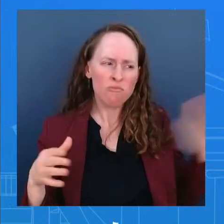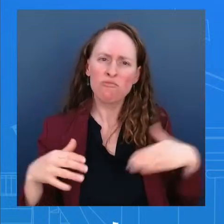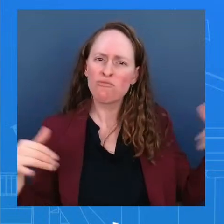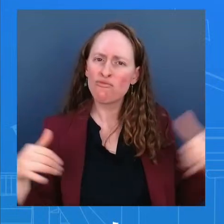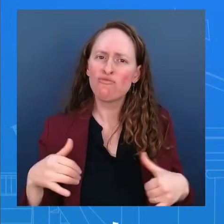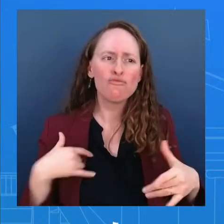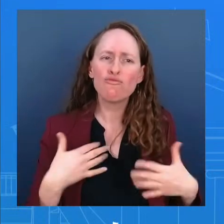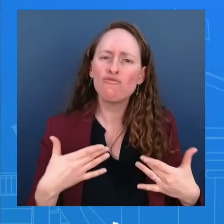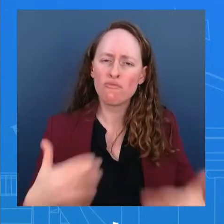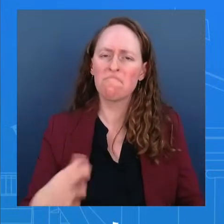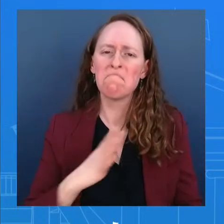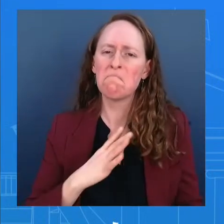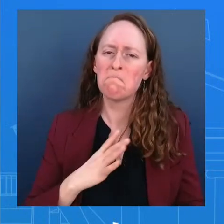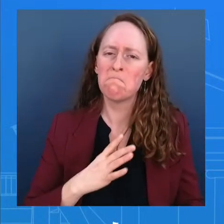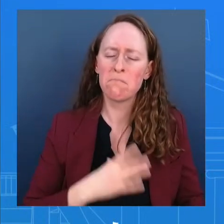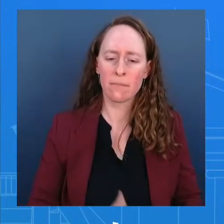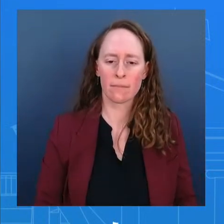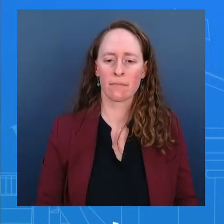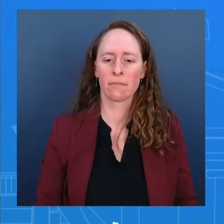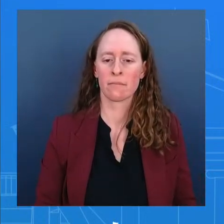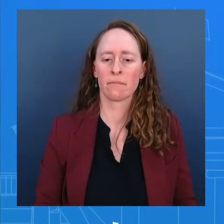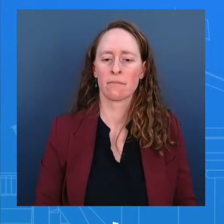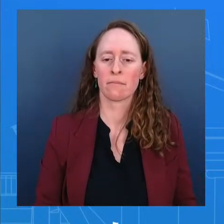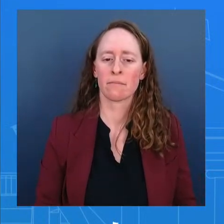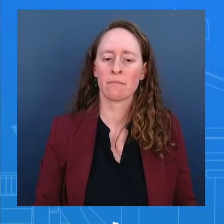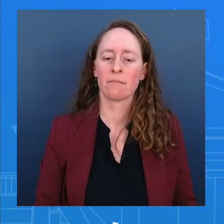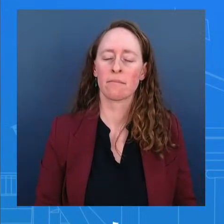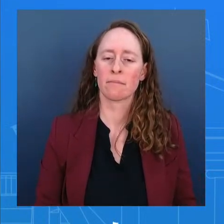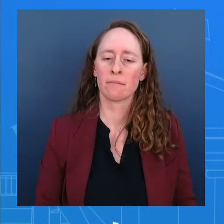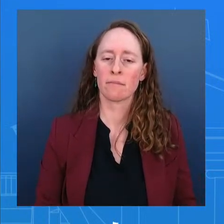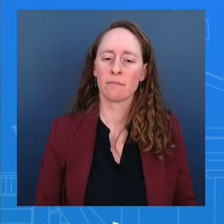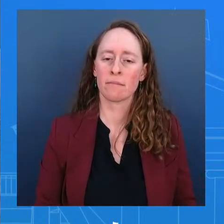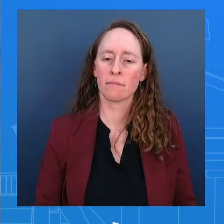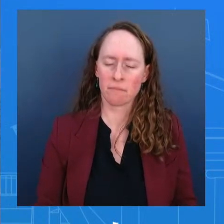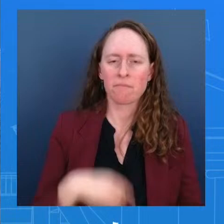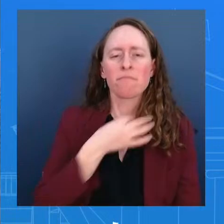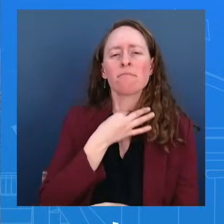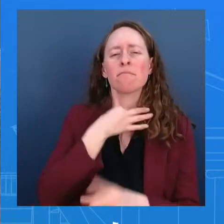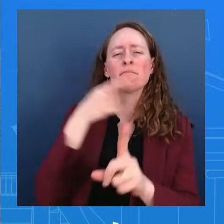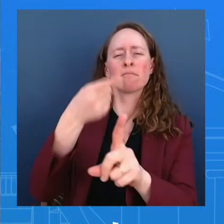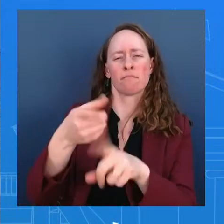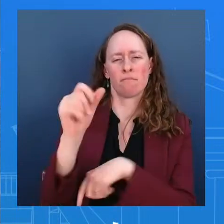and a couple of other questions. As you’re saying that it’s a huge national security issue,